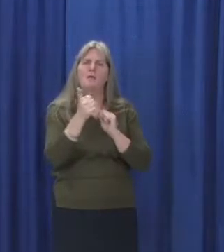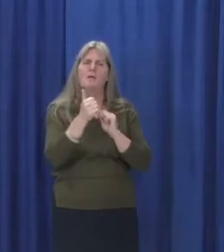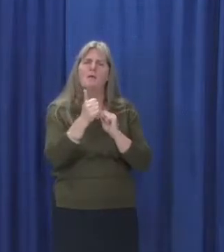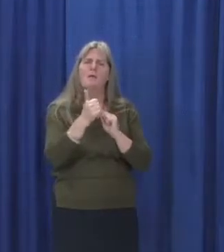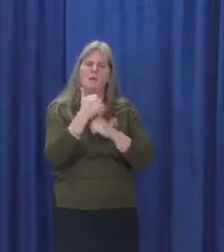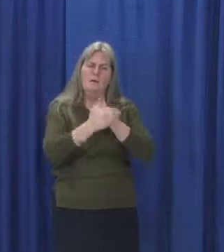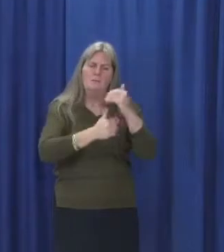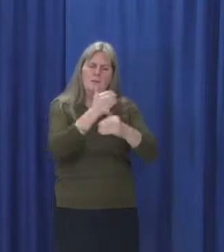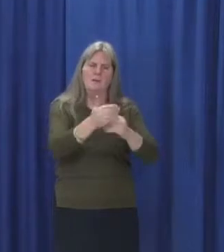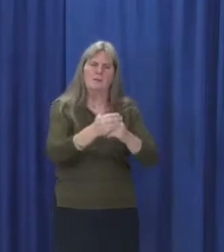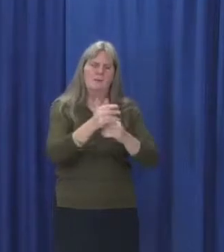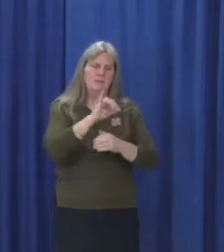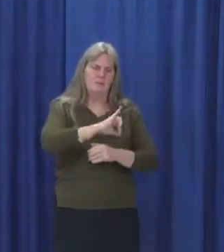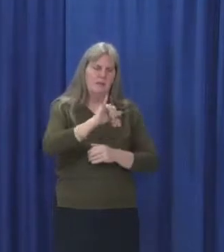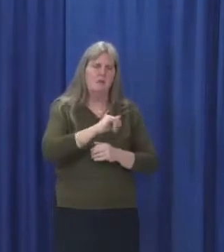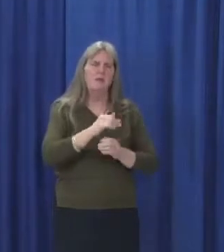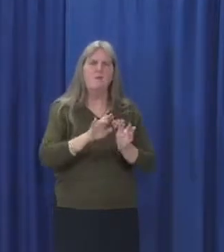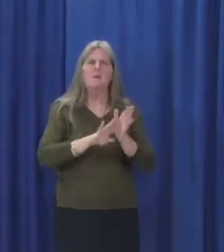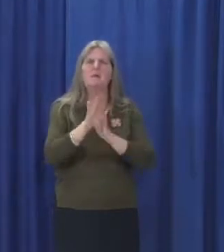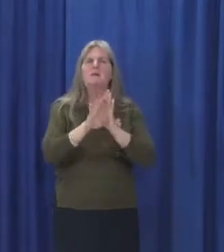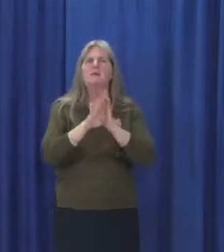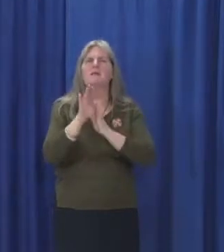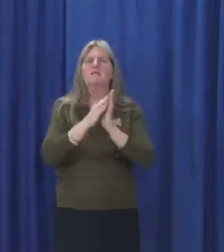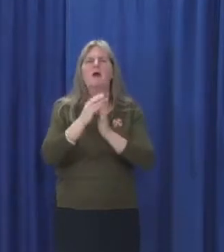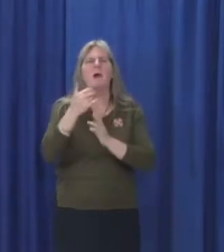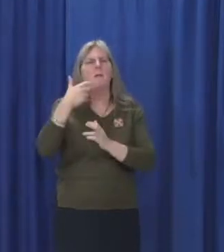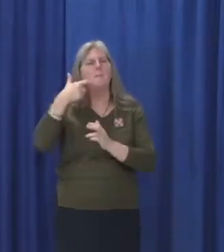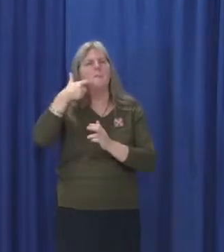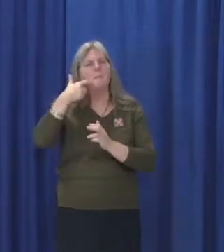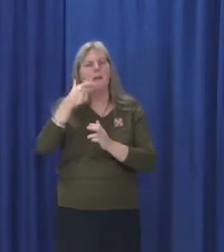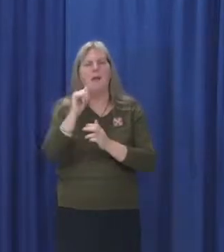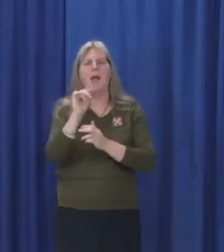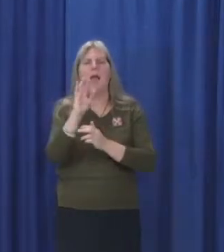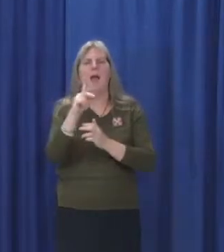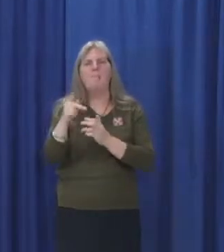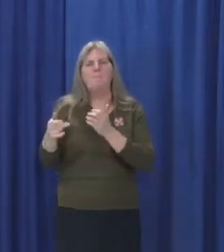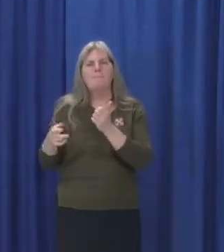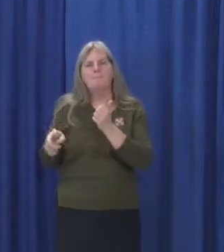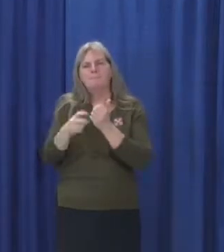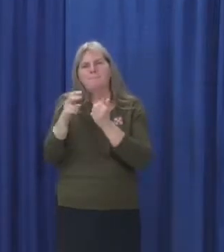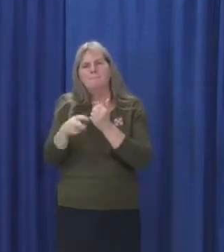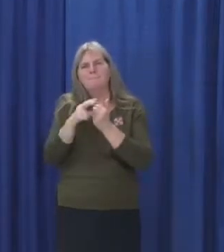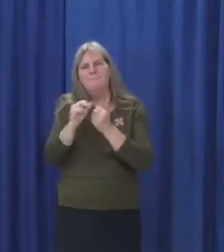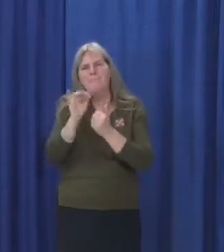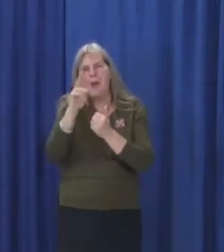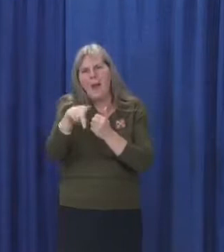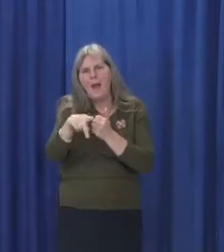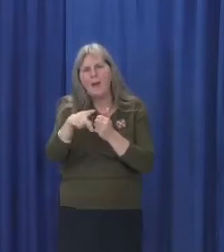colleagues for things like development of apps for restaurants and bars, applying